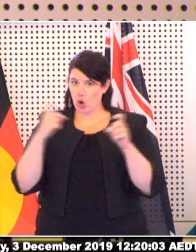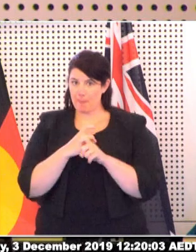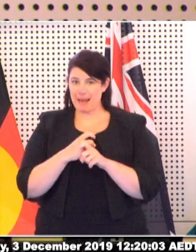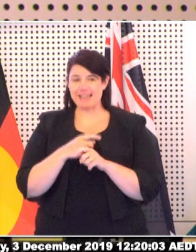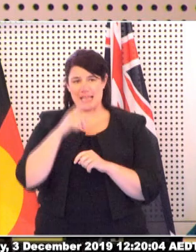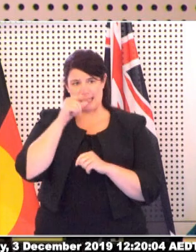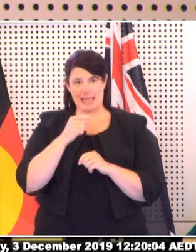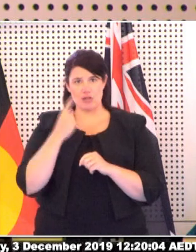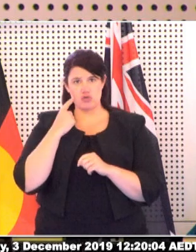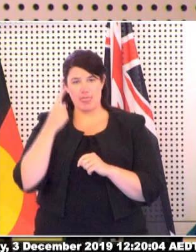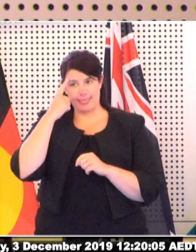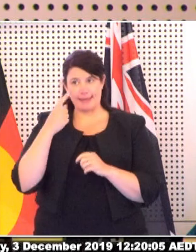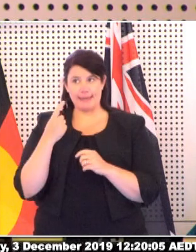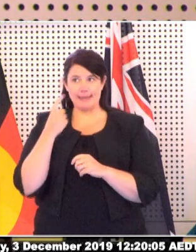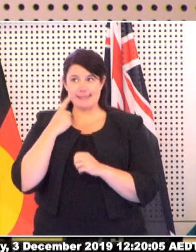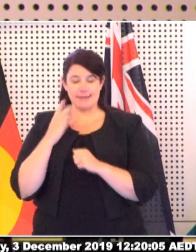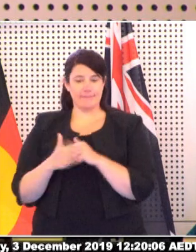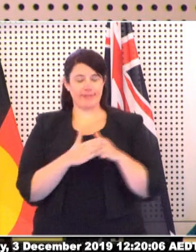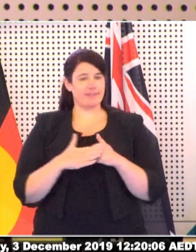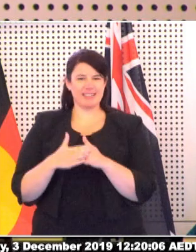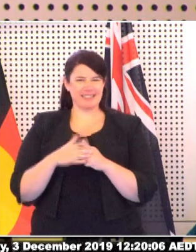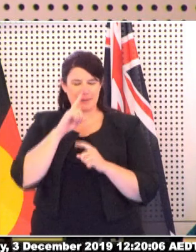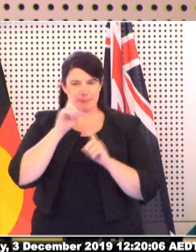Sometimes that’s known in the political sphere as populism.